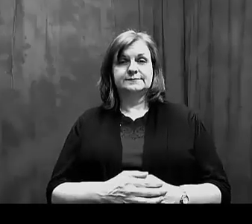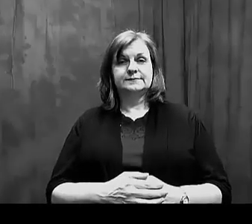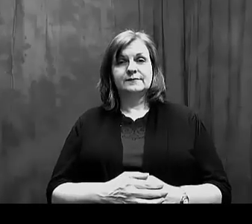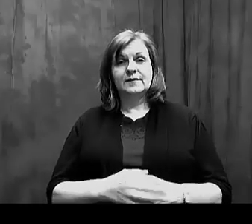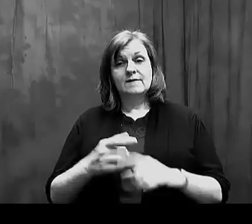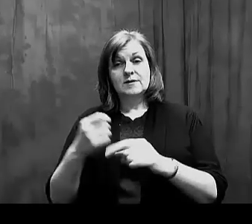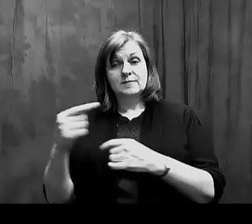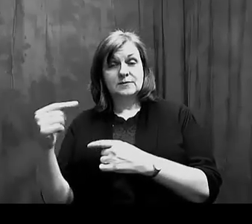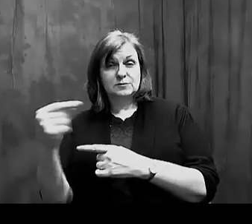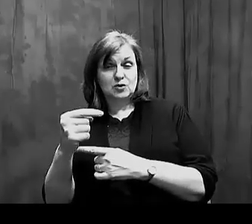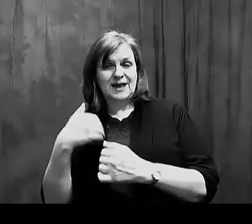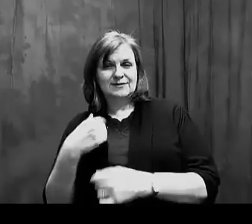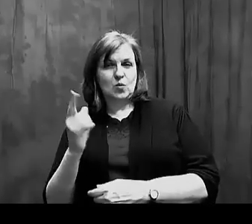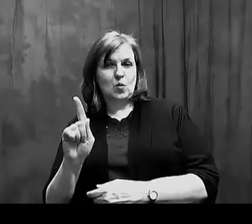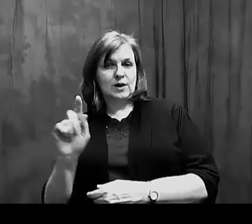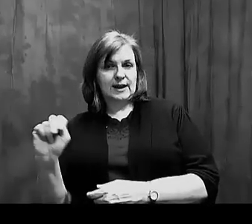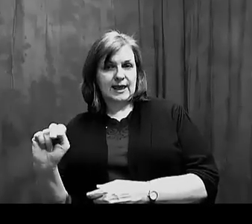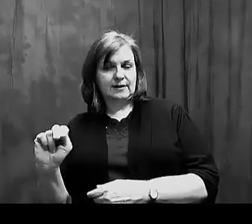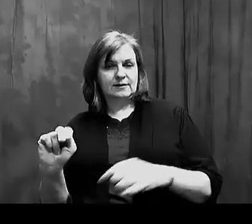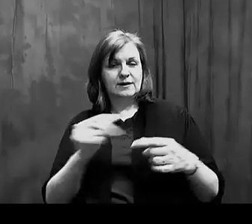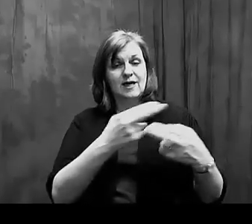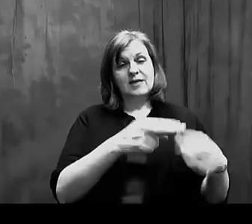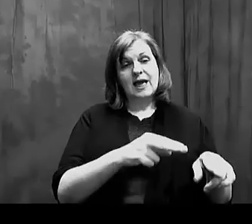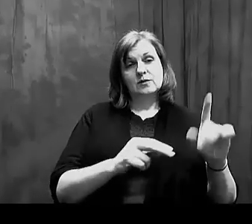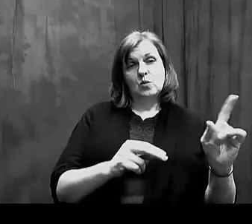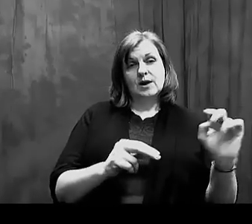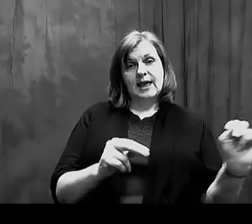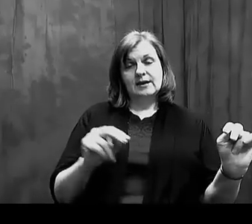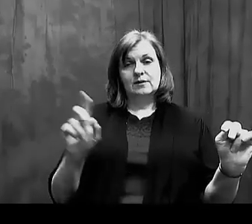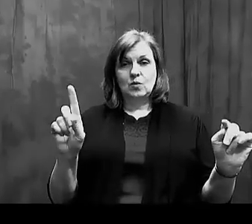the sperm we have labeled here as being relatively small